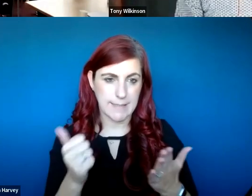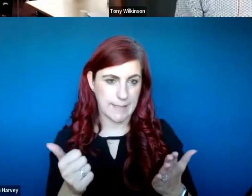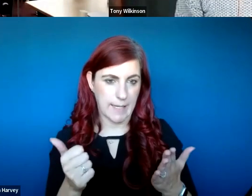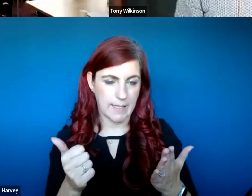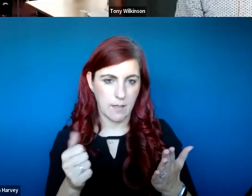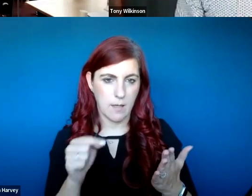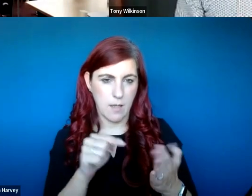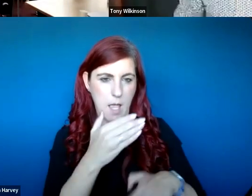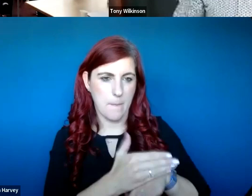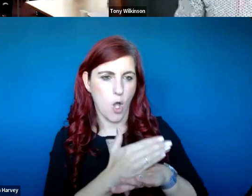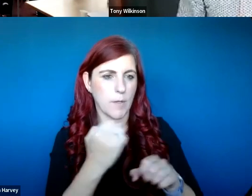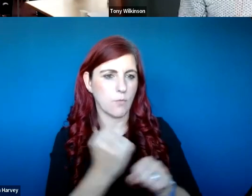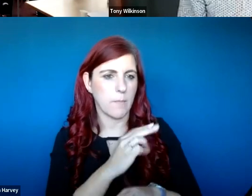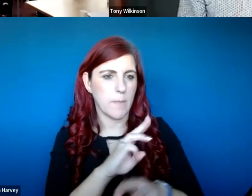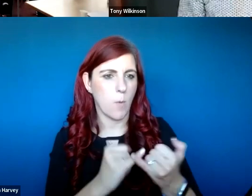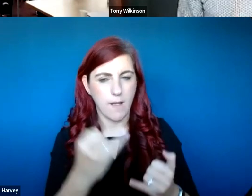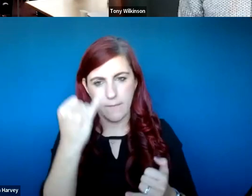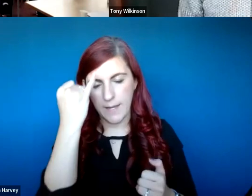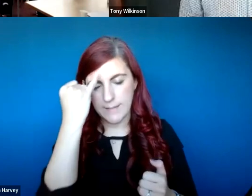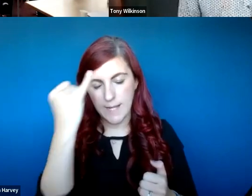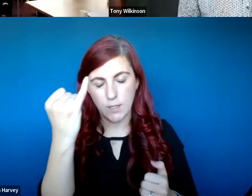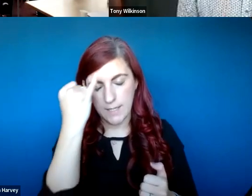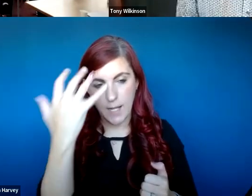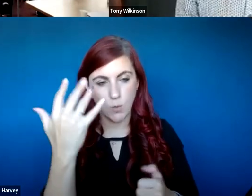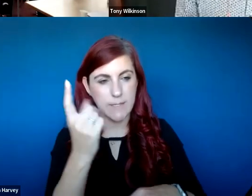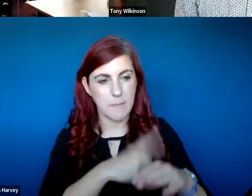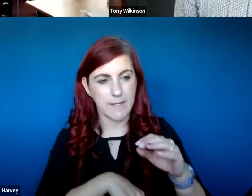the employment rate for people with intellectual disabilities is about the lowest